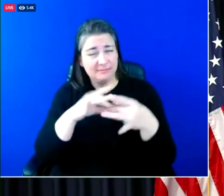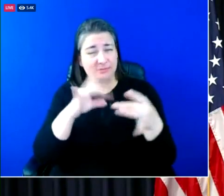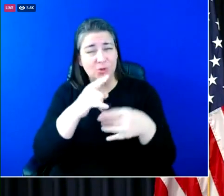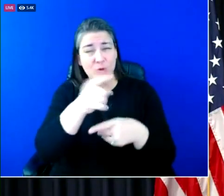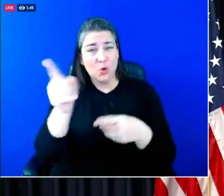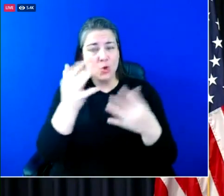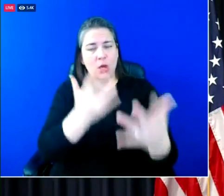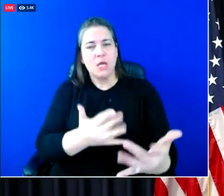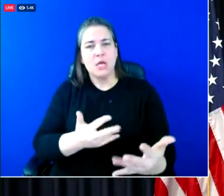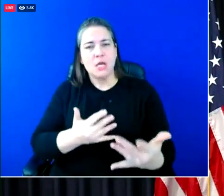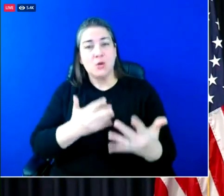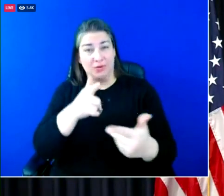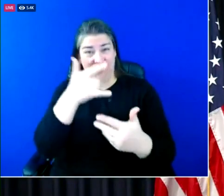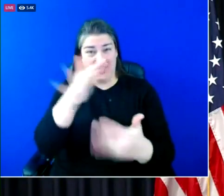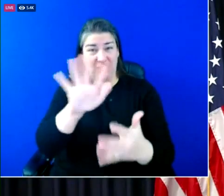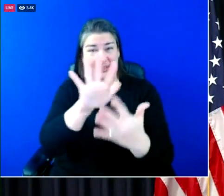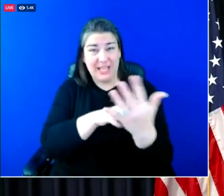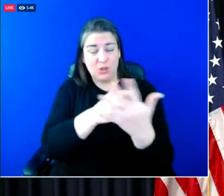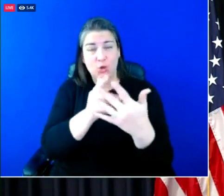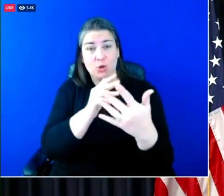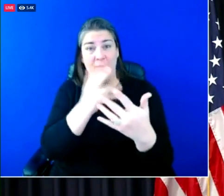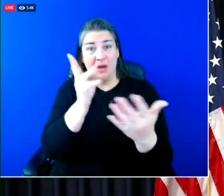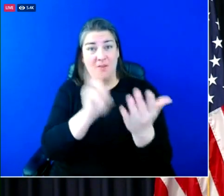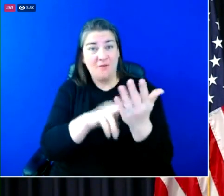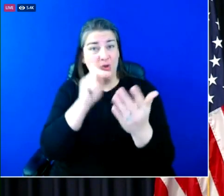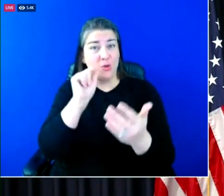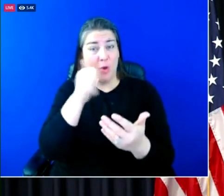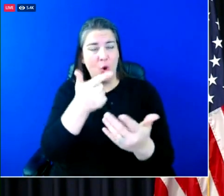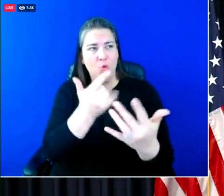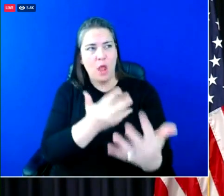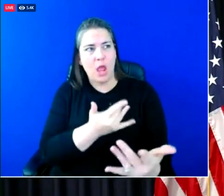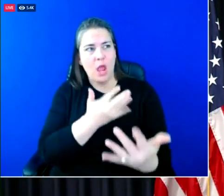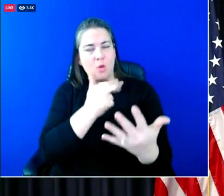scheduled tomorrow. We're sorry, but with everything we're doing to keep